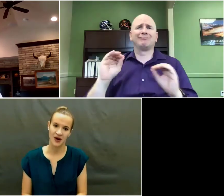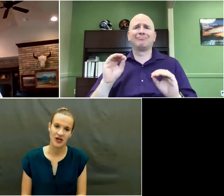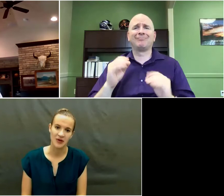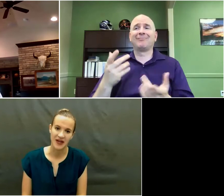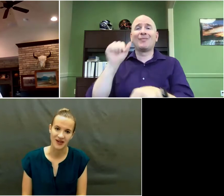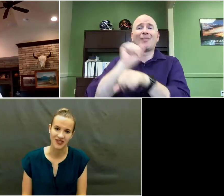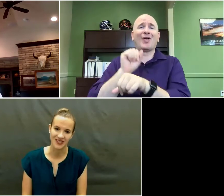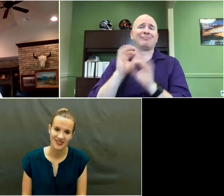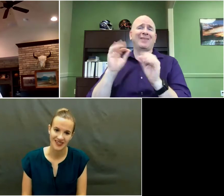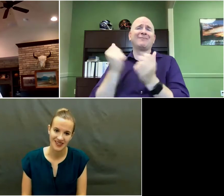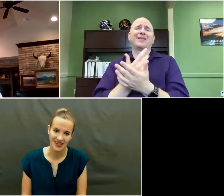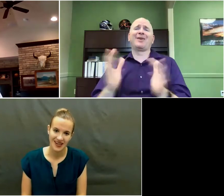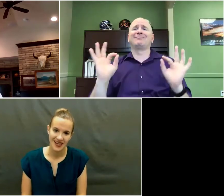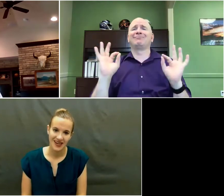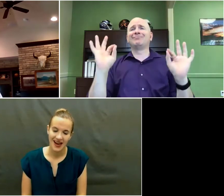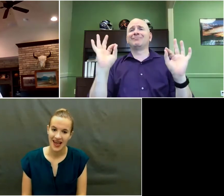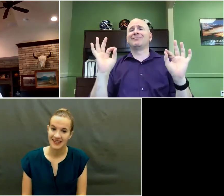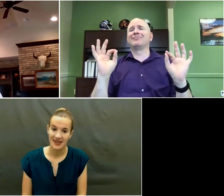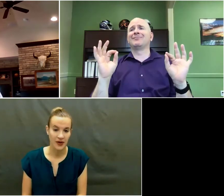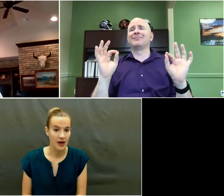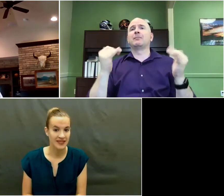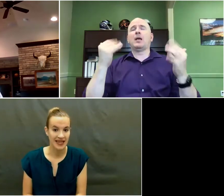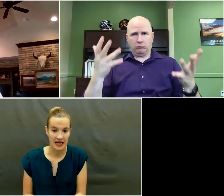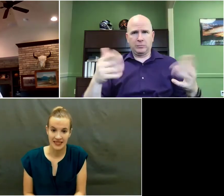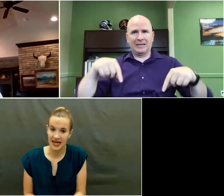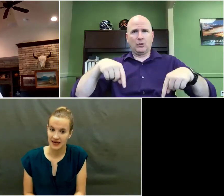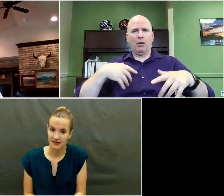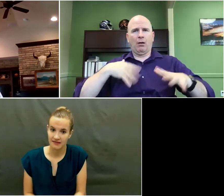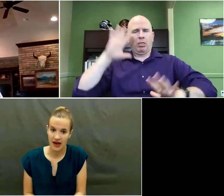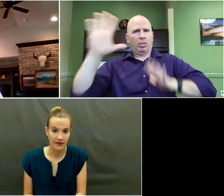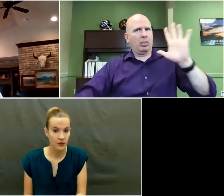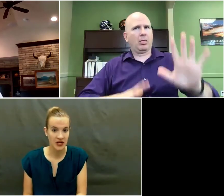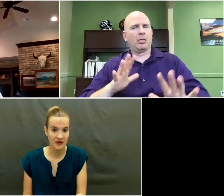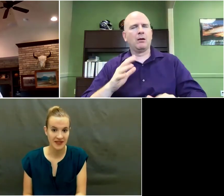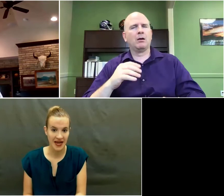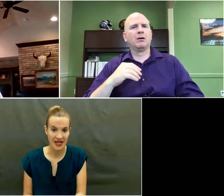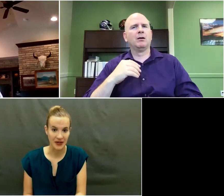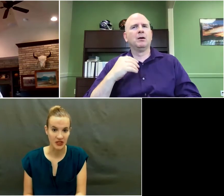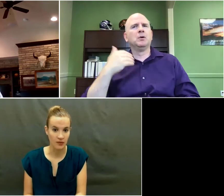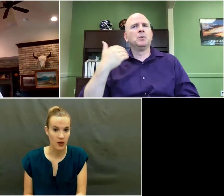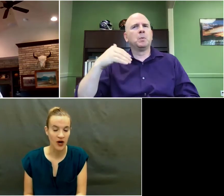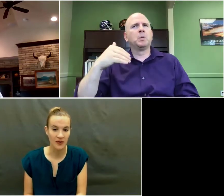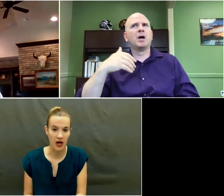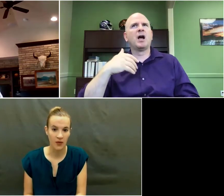of communication. And when I was at Gallaudet, everyone used sign language, my work was always in